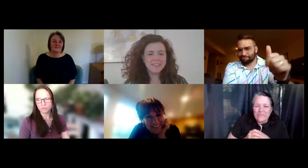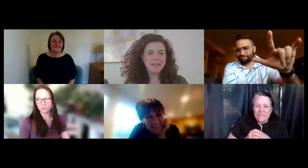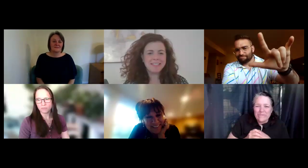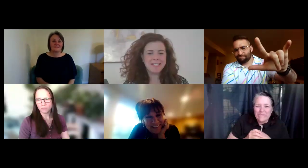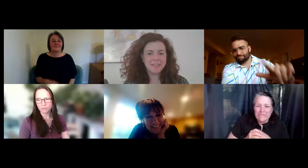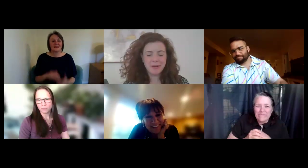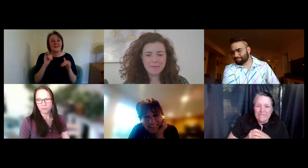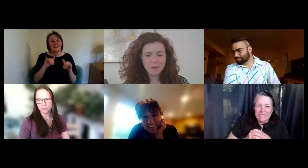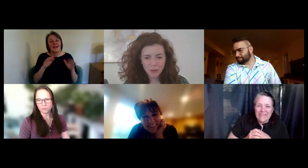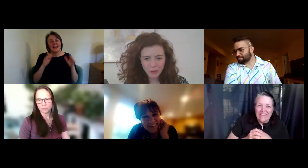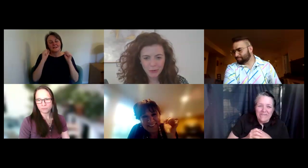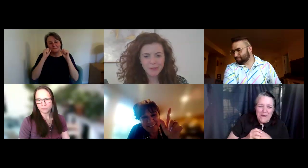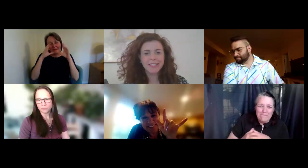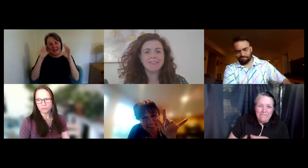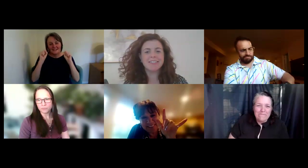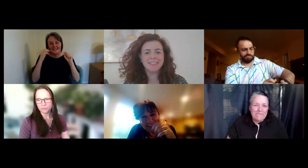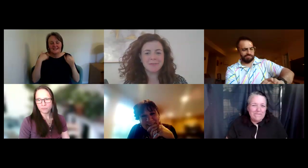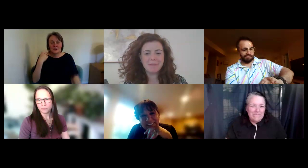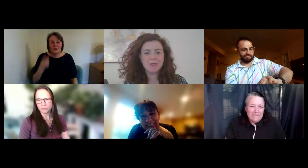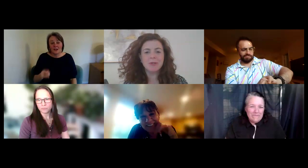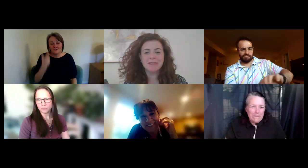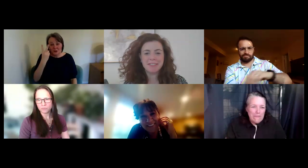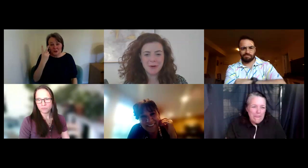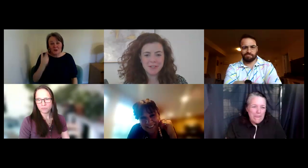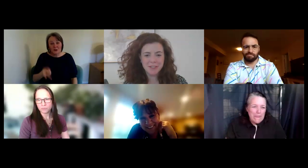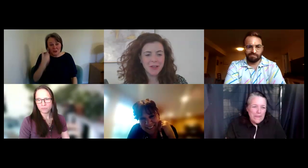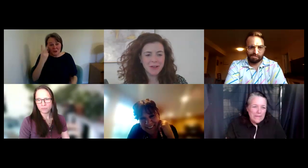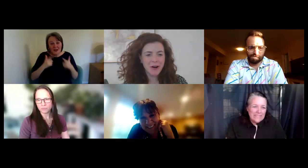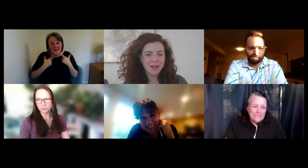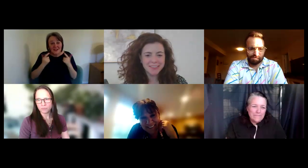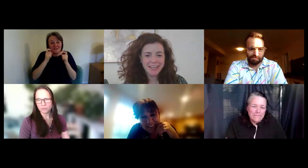That's amazing. So we have two living donors on the call.